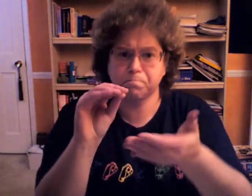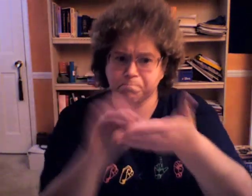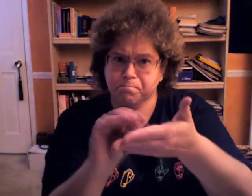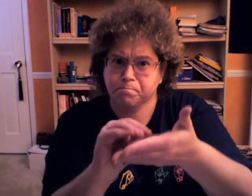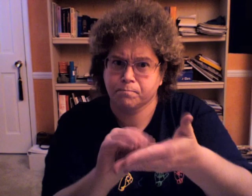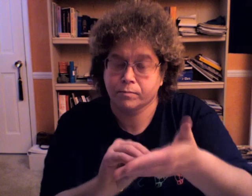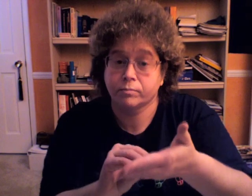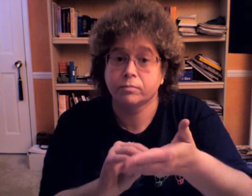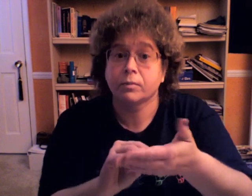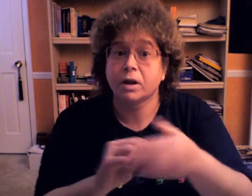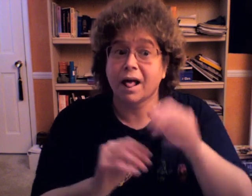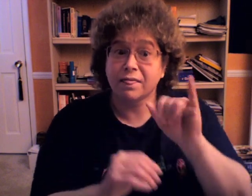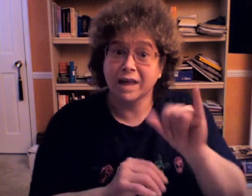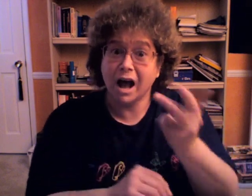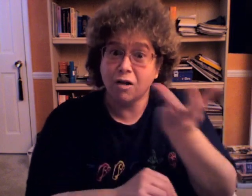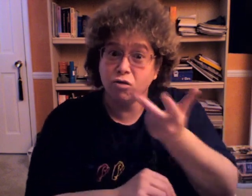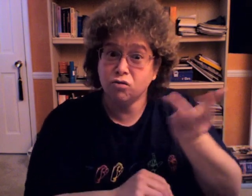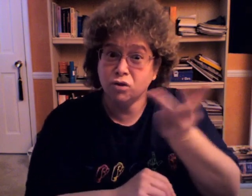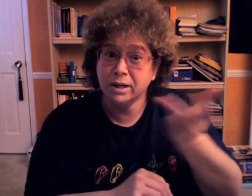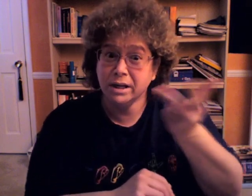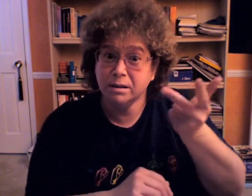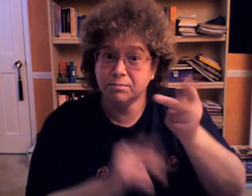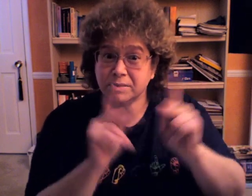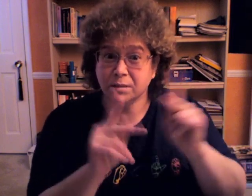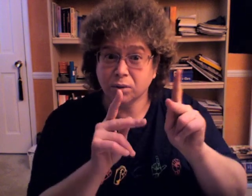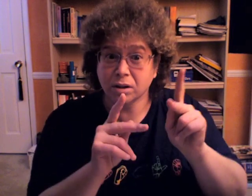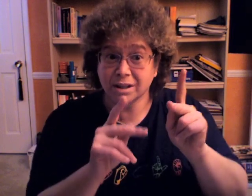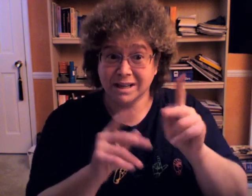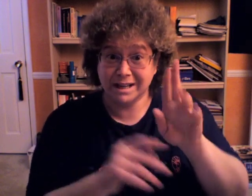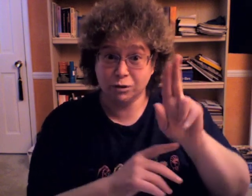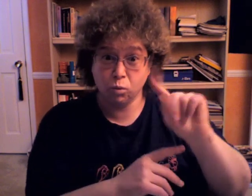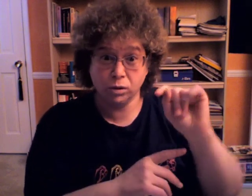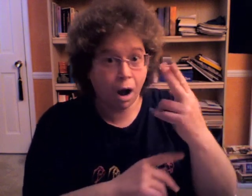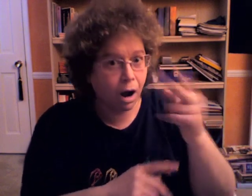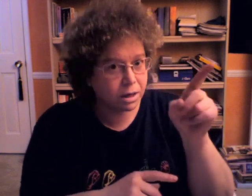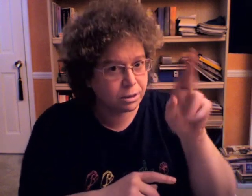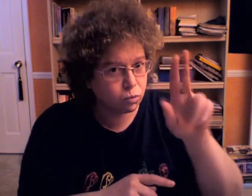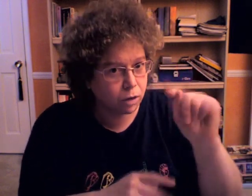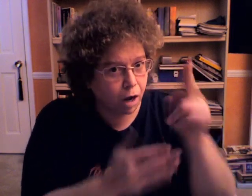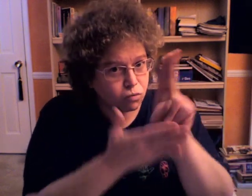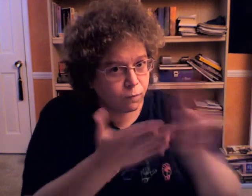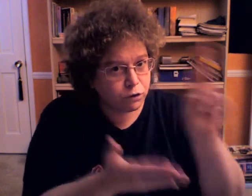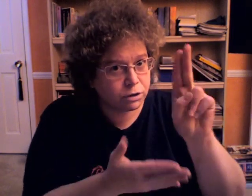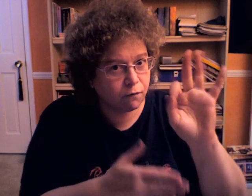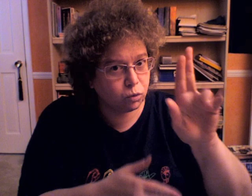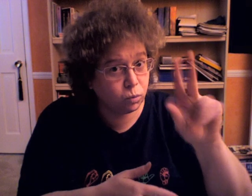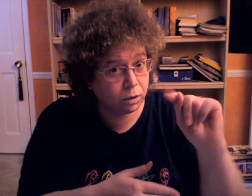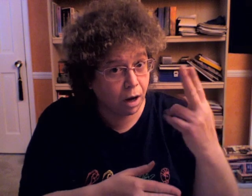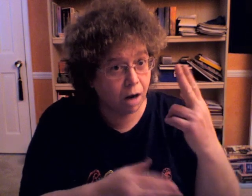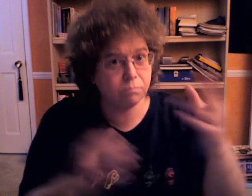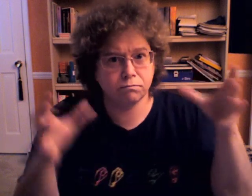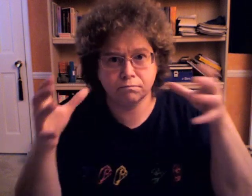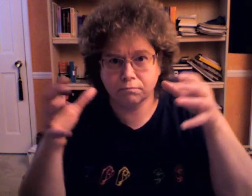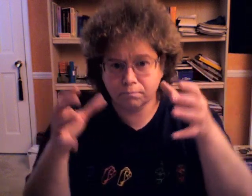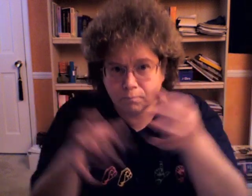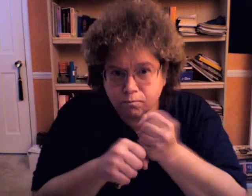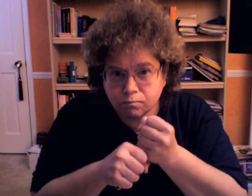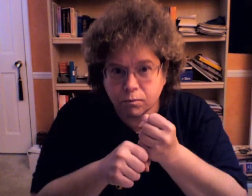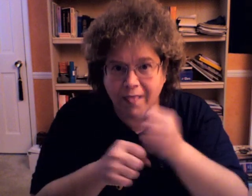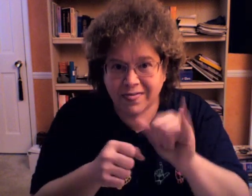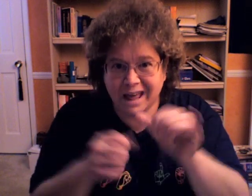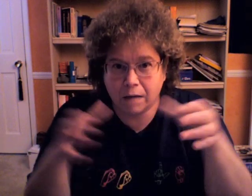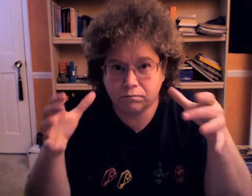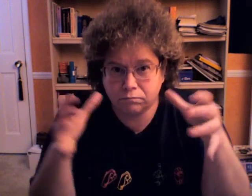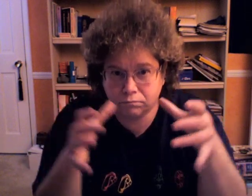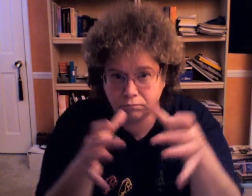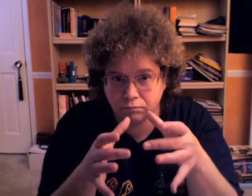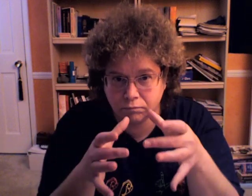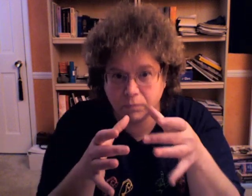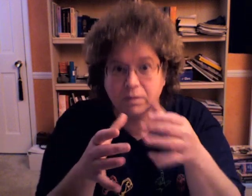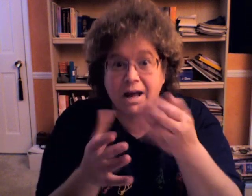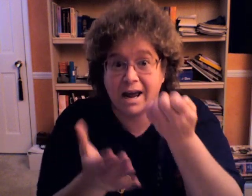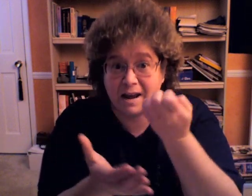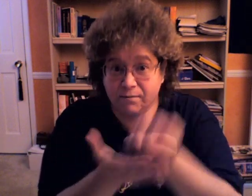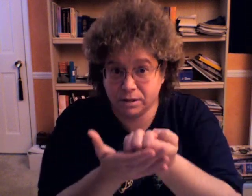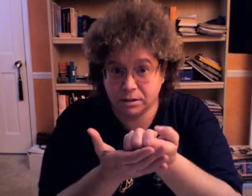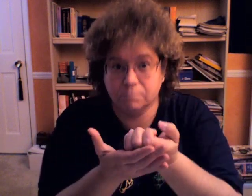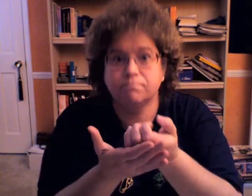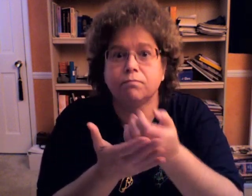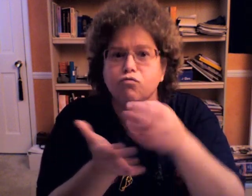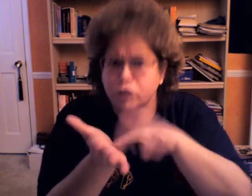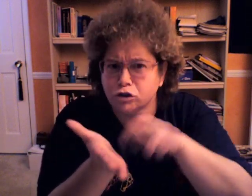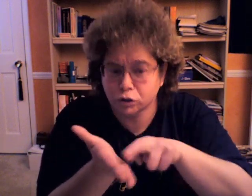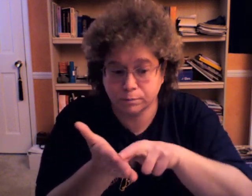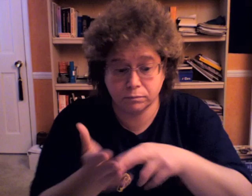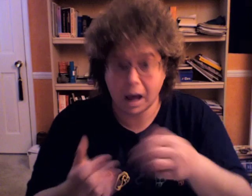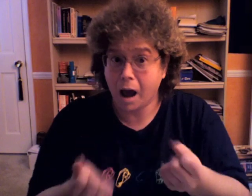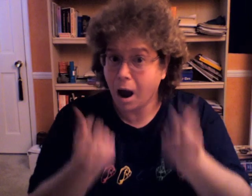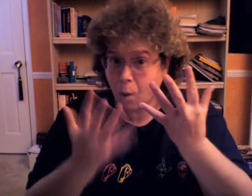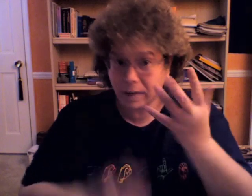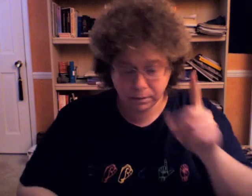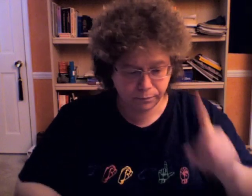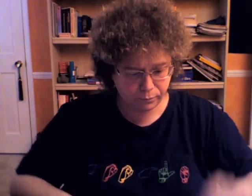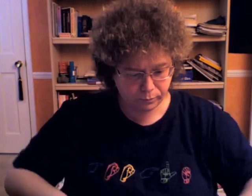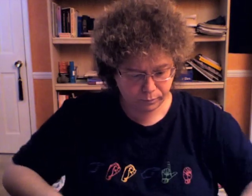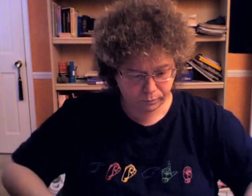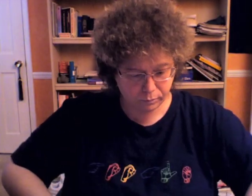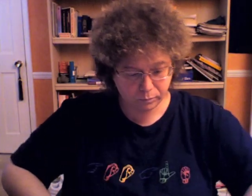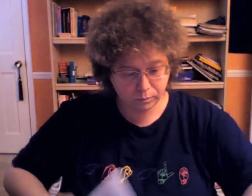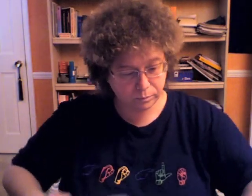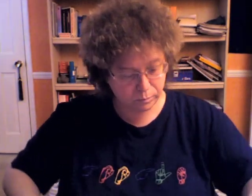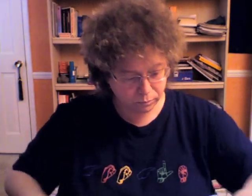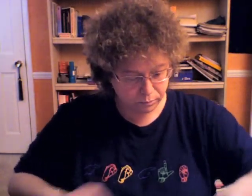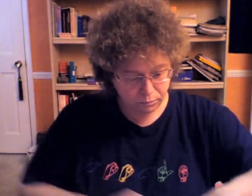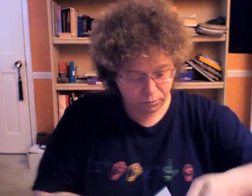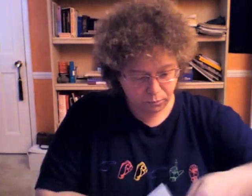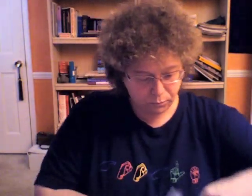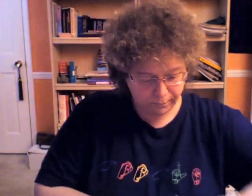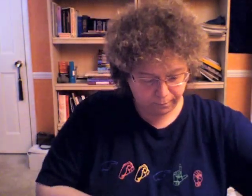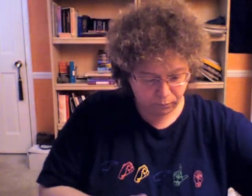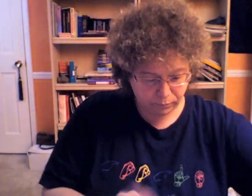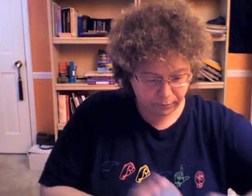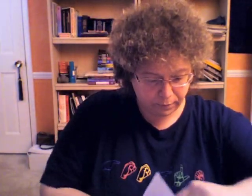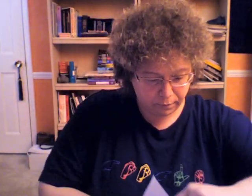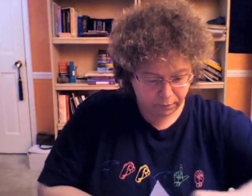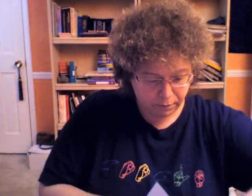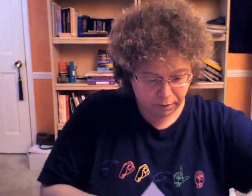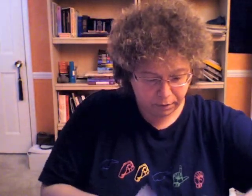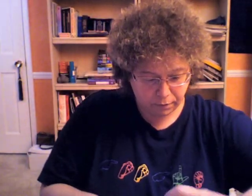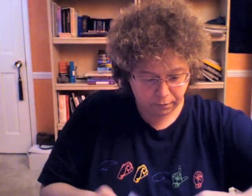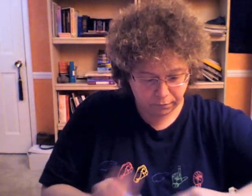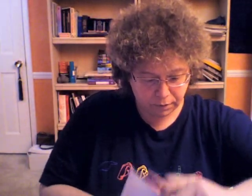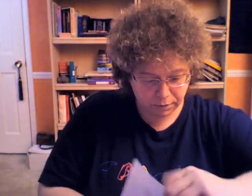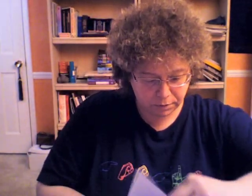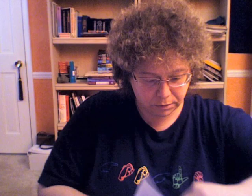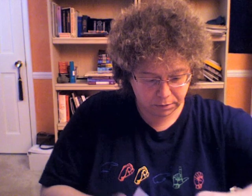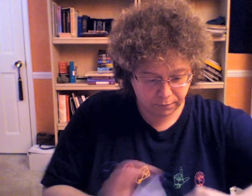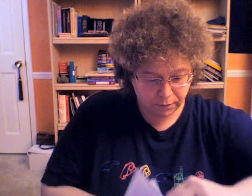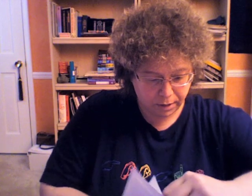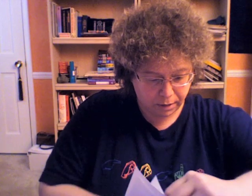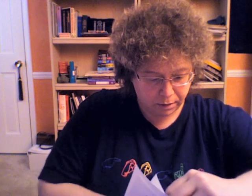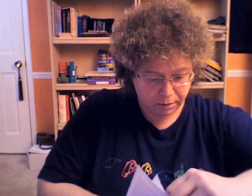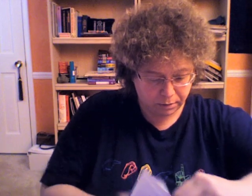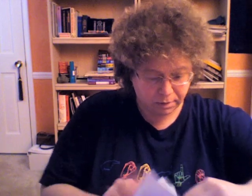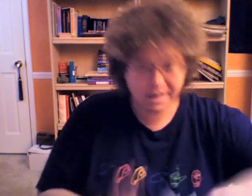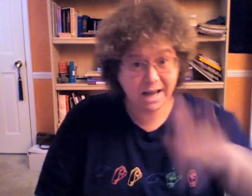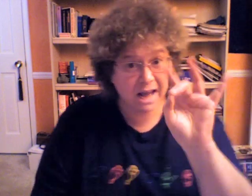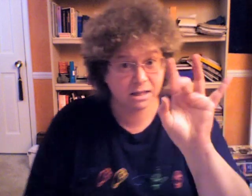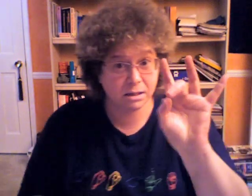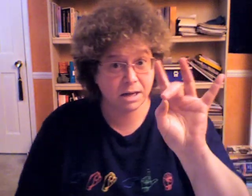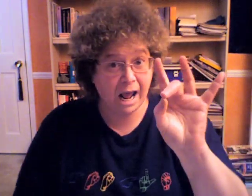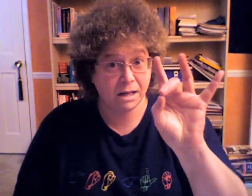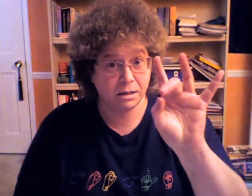The three researchers - Nelson, White, and Grewe - from the University of Utah, after much analysis, determined that the 8